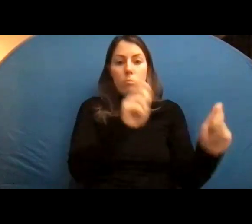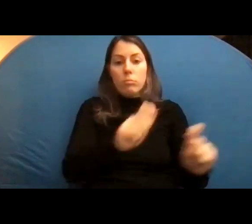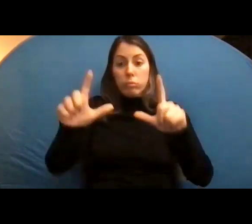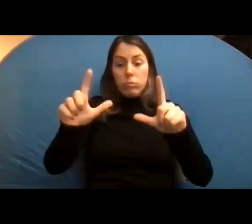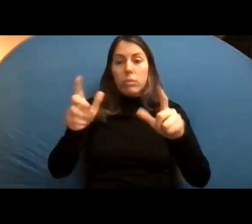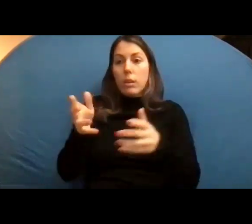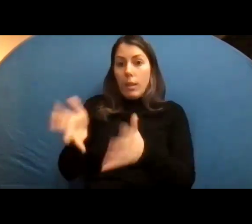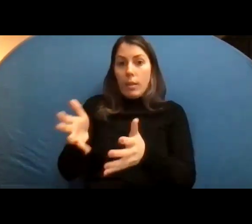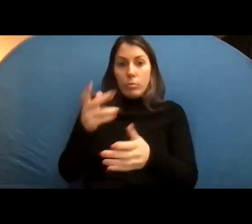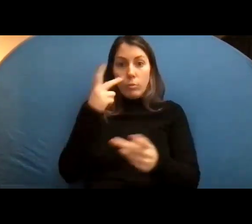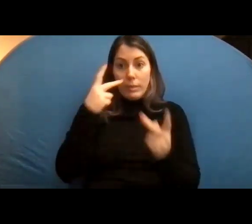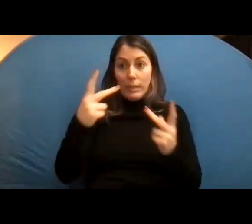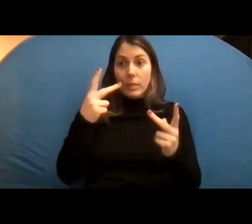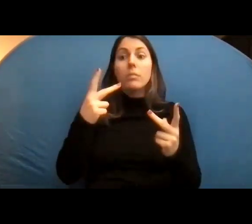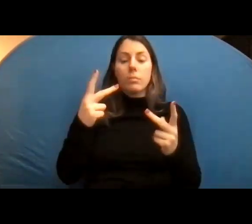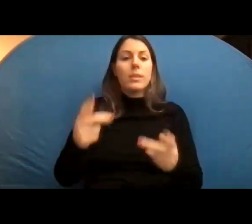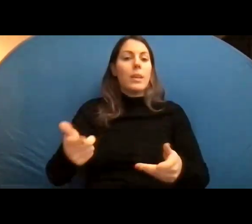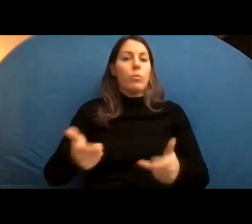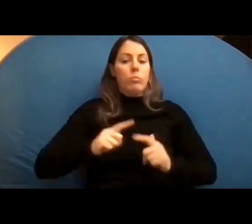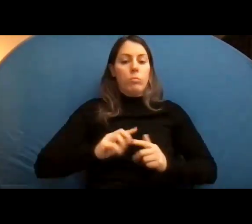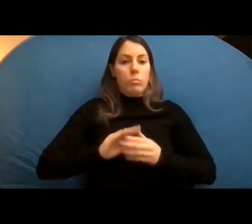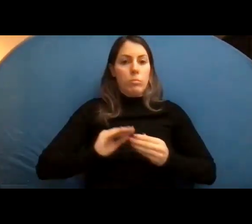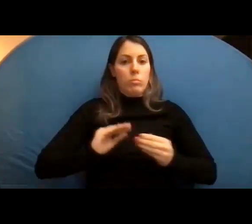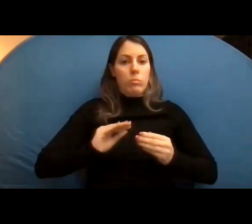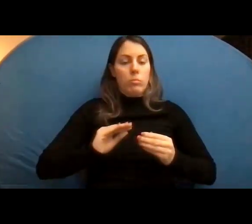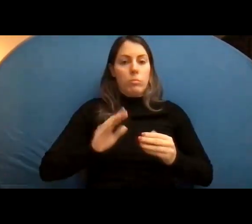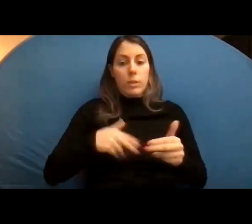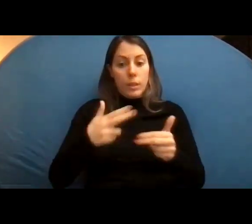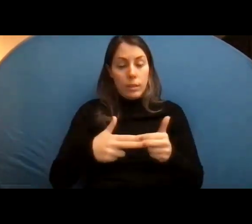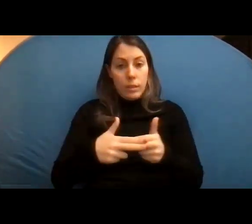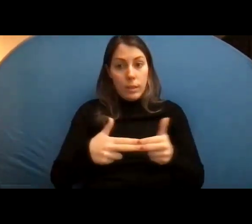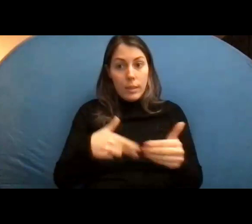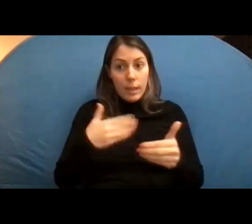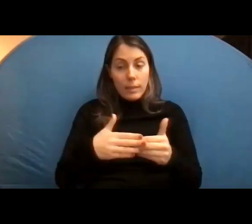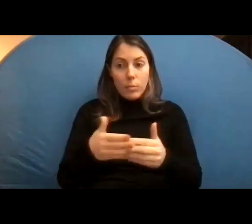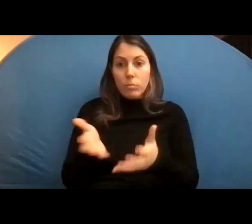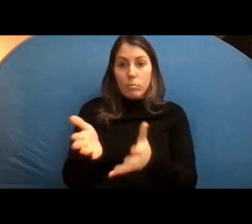start to speak about the content of each slide as we go along.